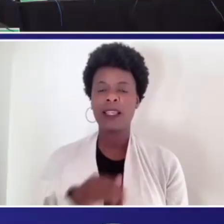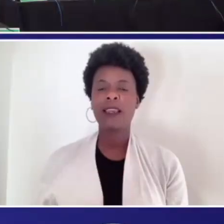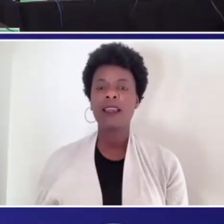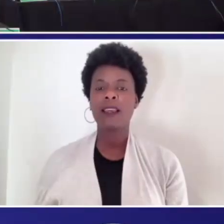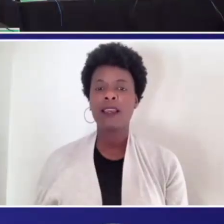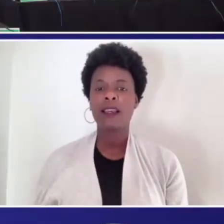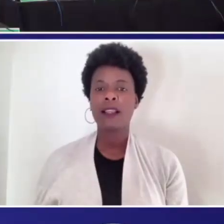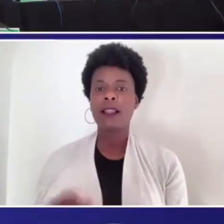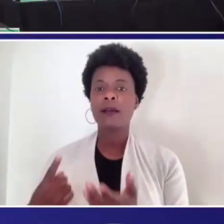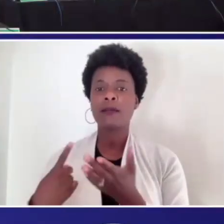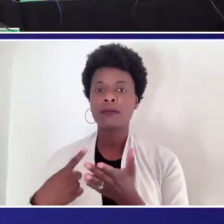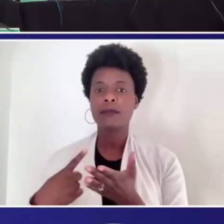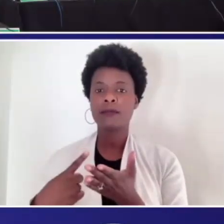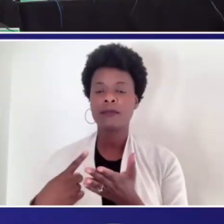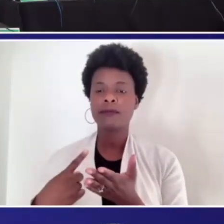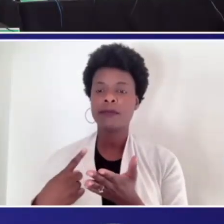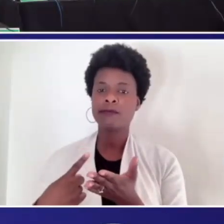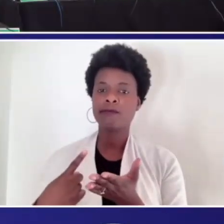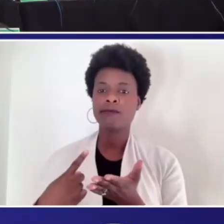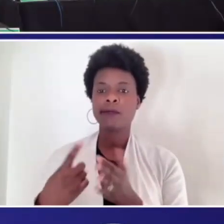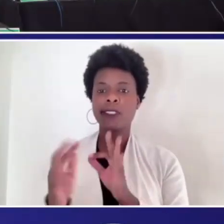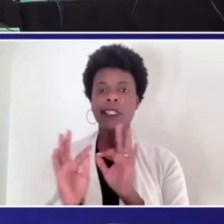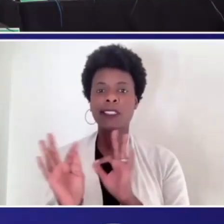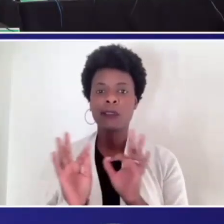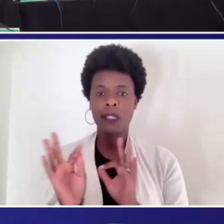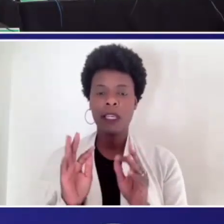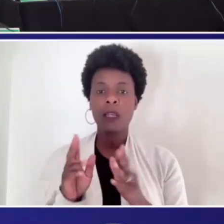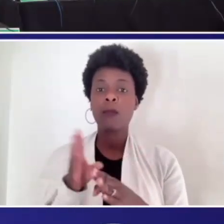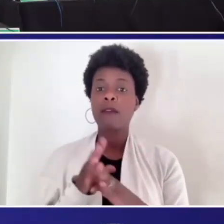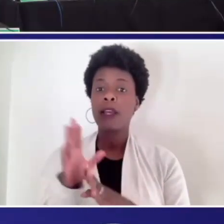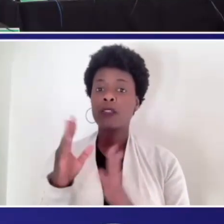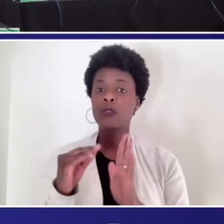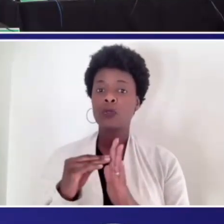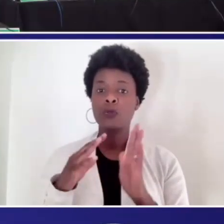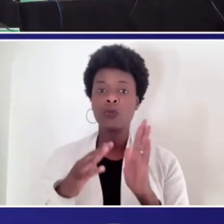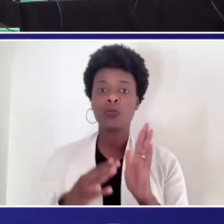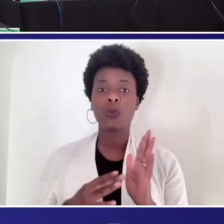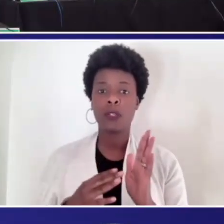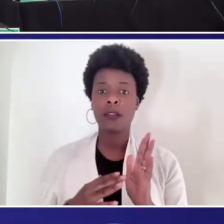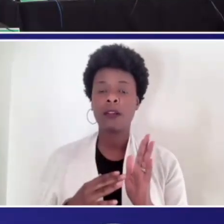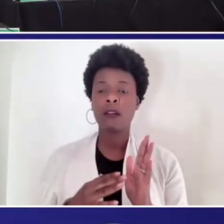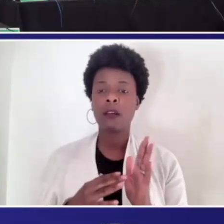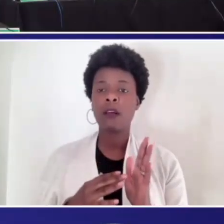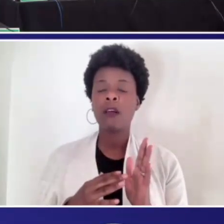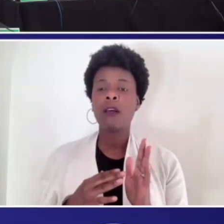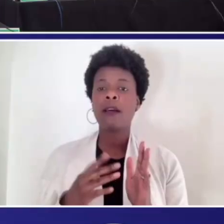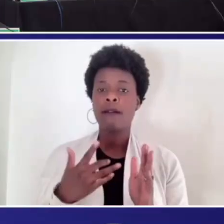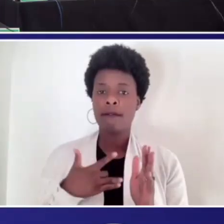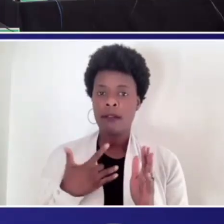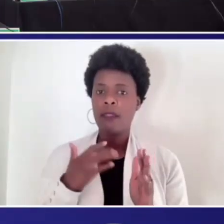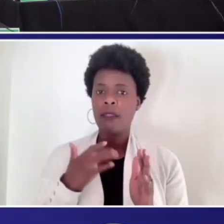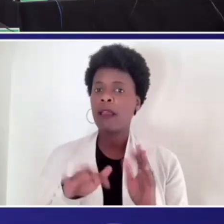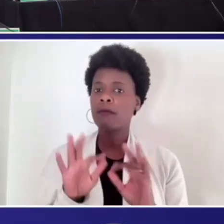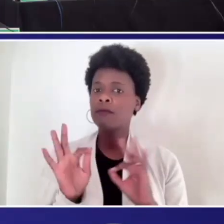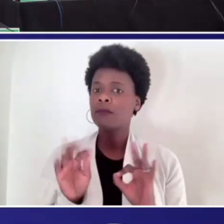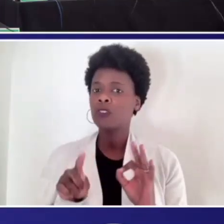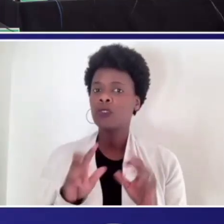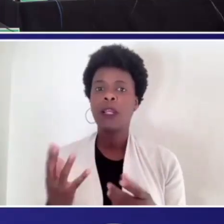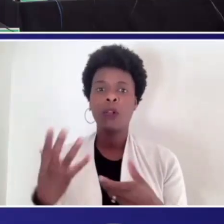professional student and what they thought the professional student definition should encapsulate. So we have --